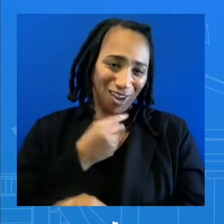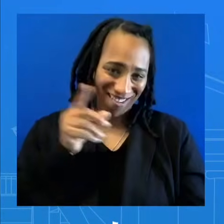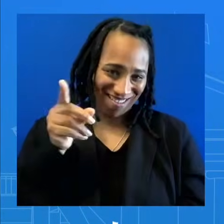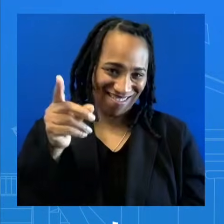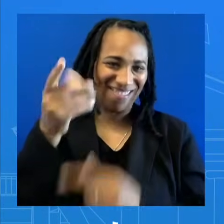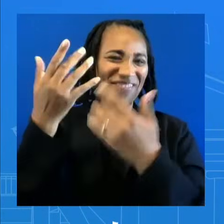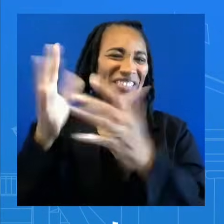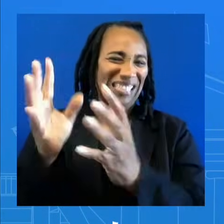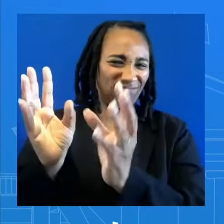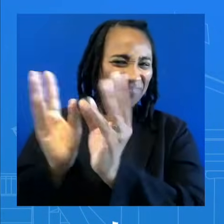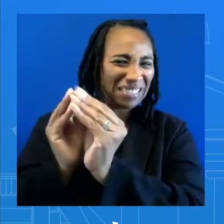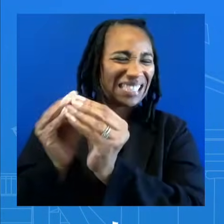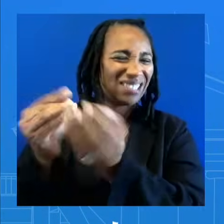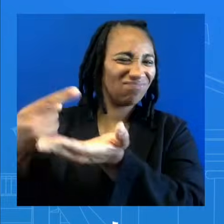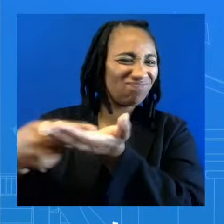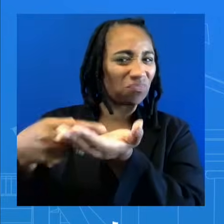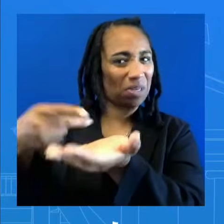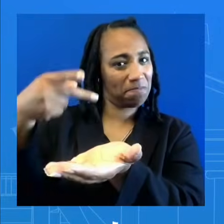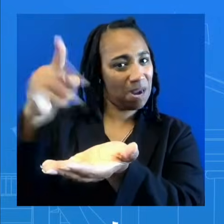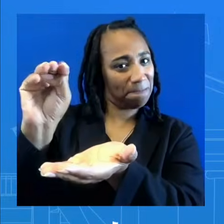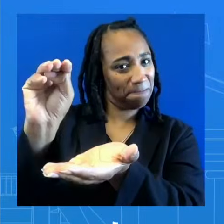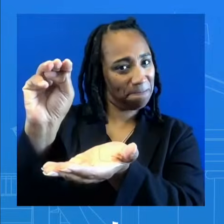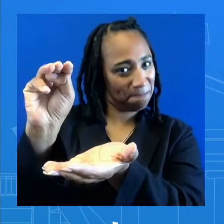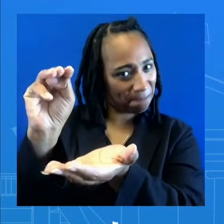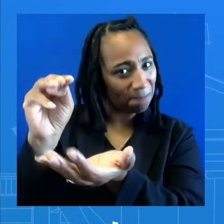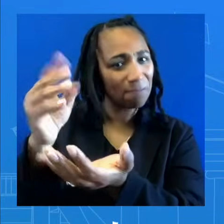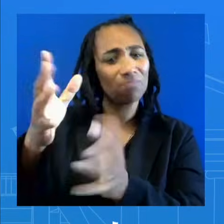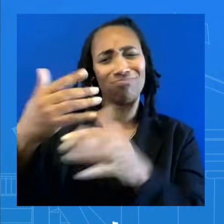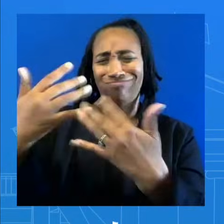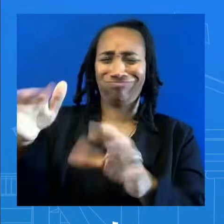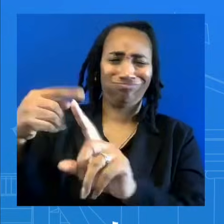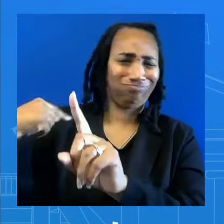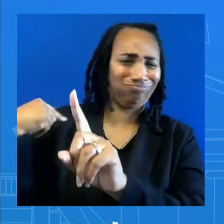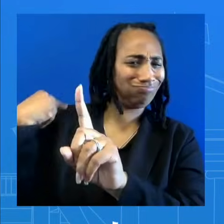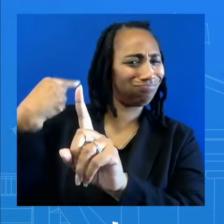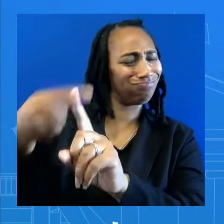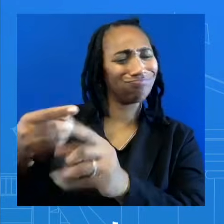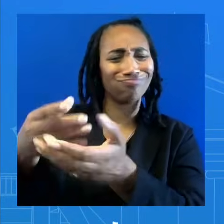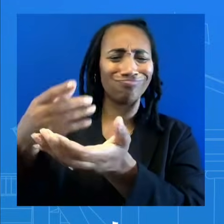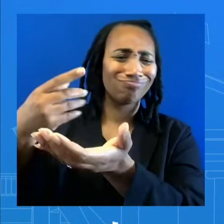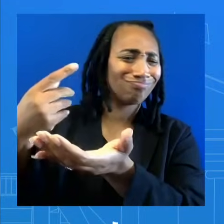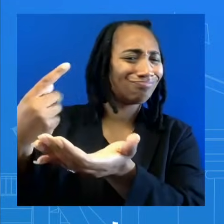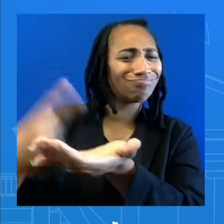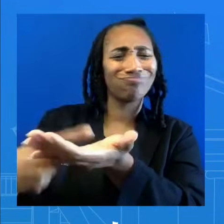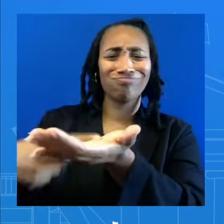focused on the progress we've made in the region. That means ensuring the Lebanon ceasefire continues to hold,